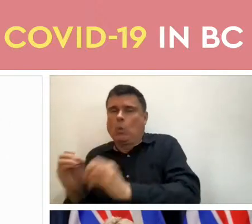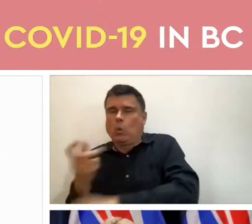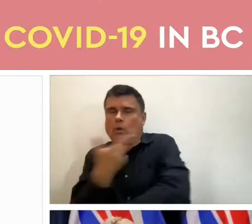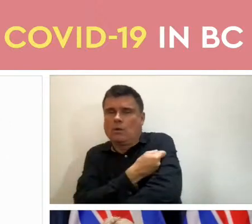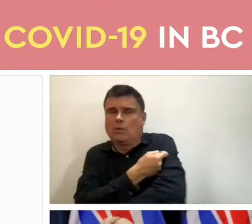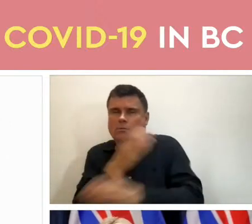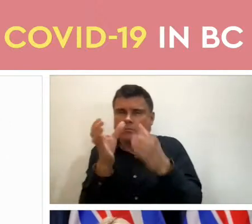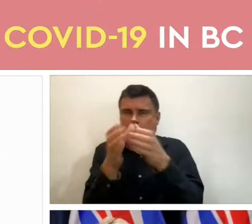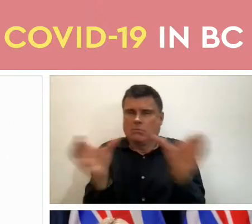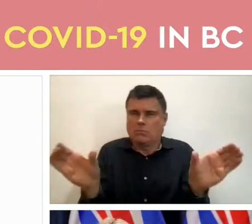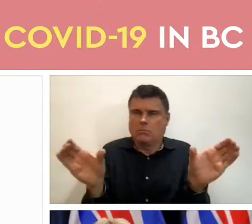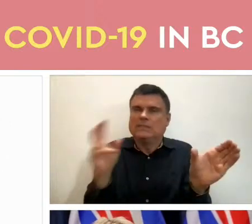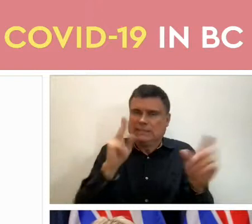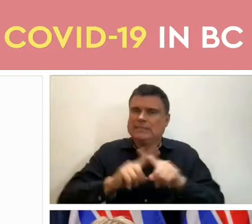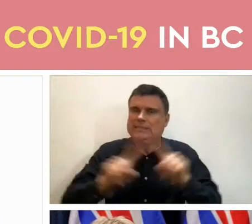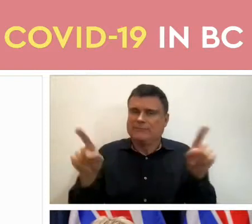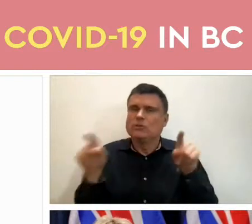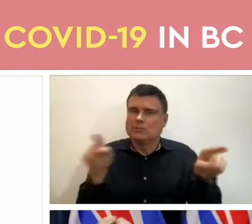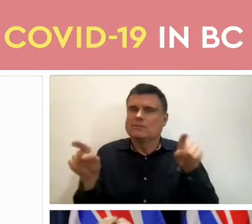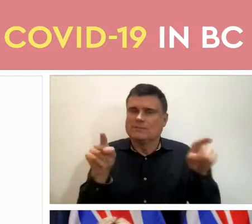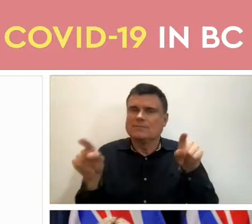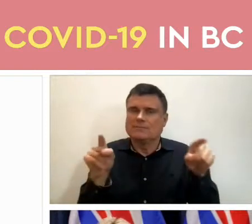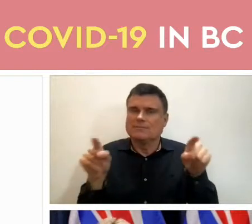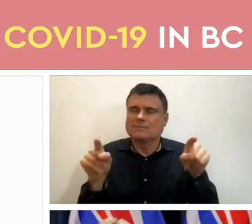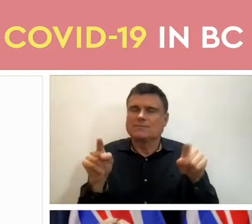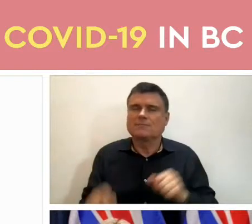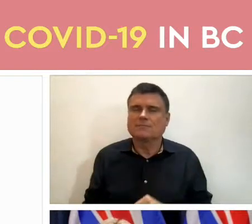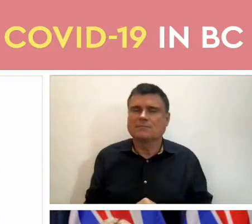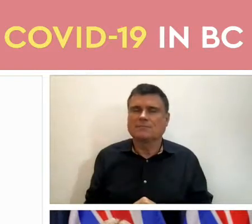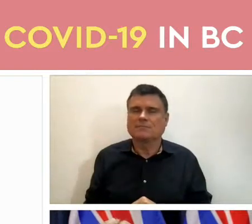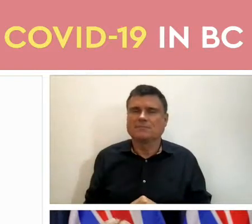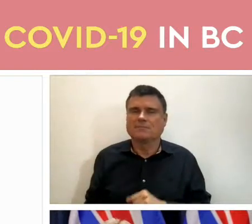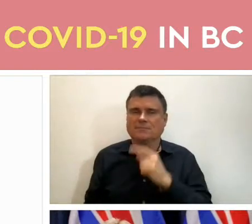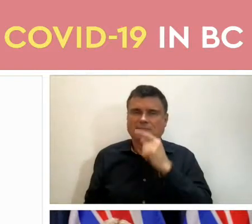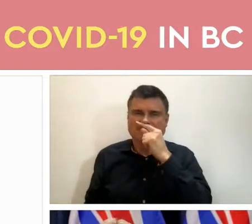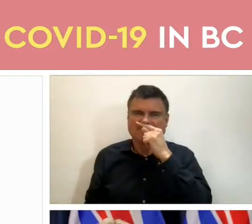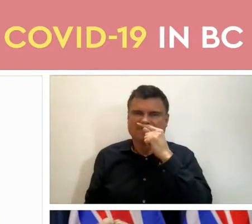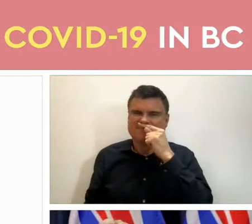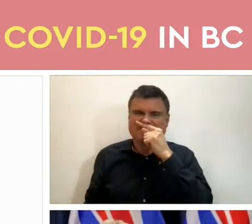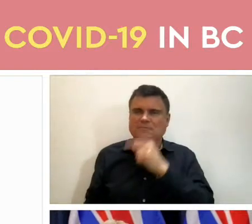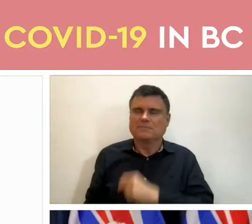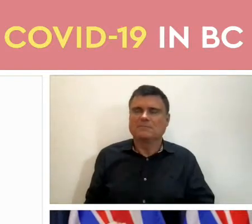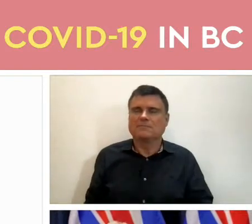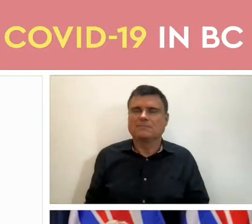stark. So what does this tell us? This tells us that Omicron is